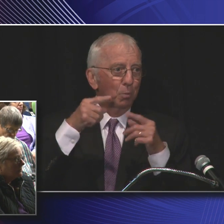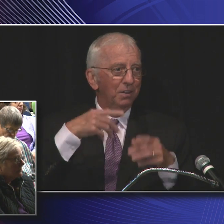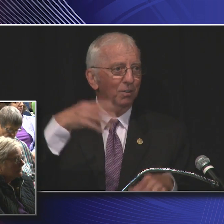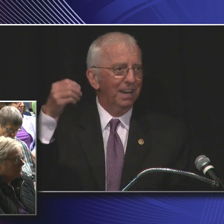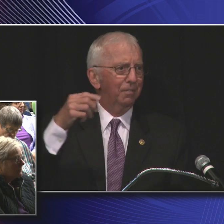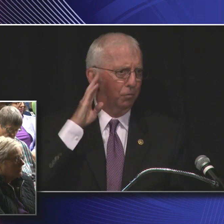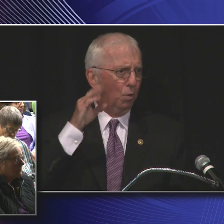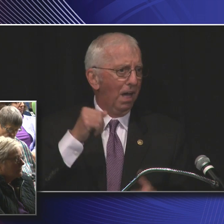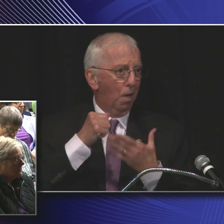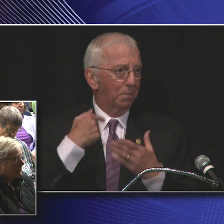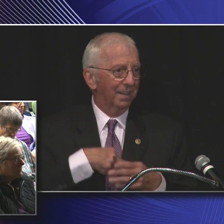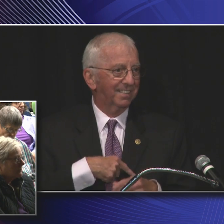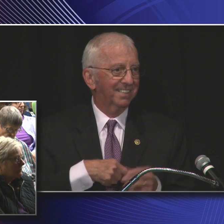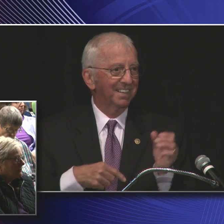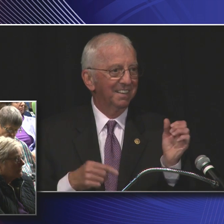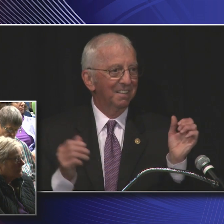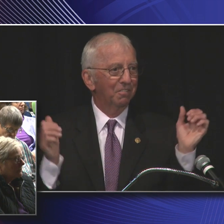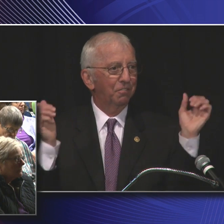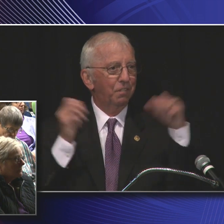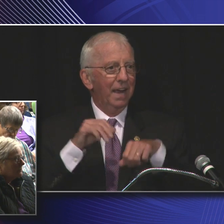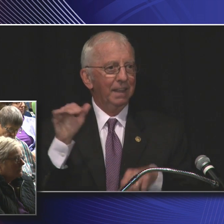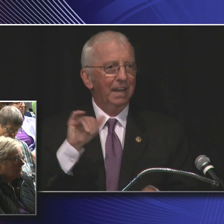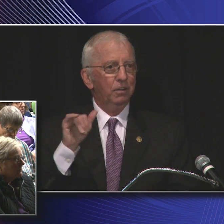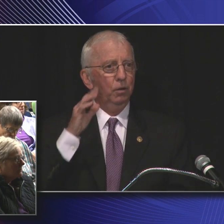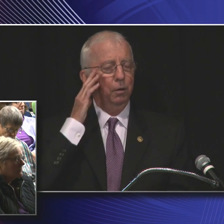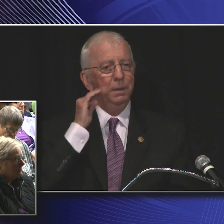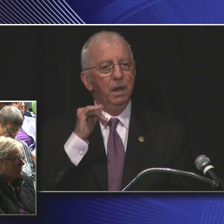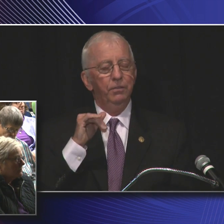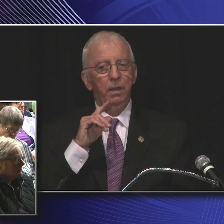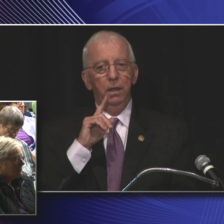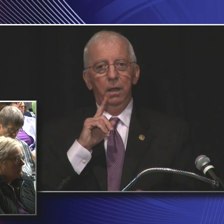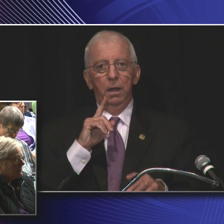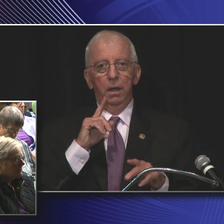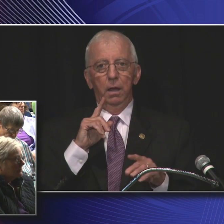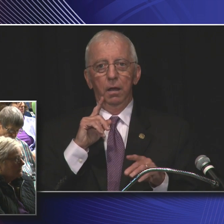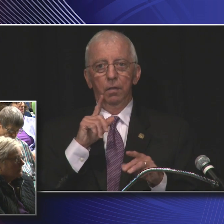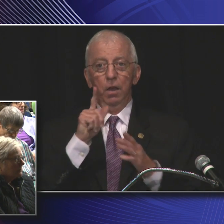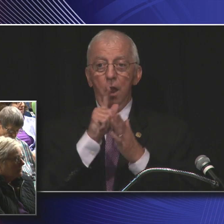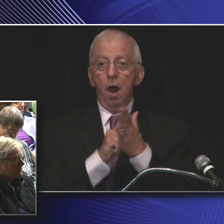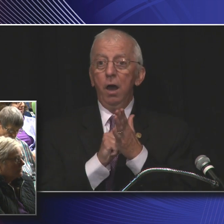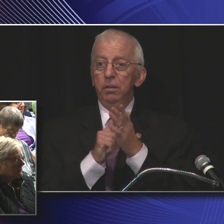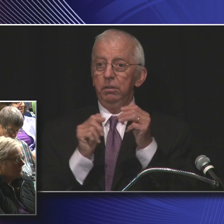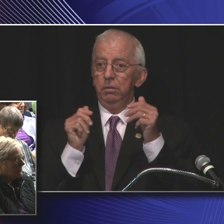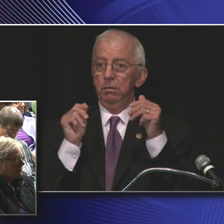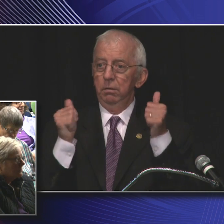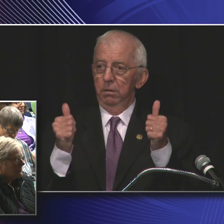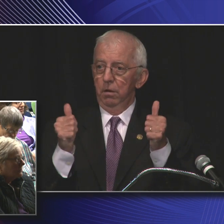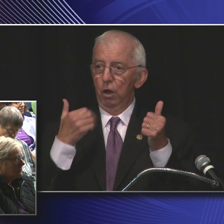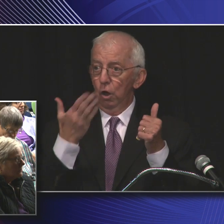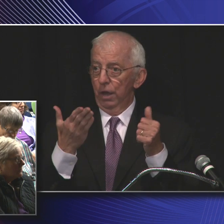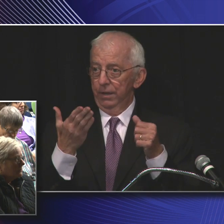when you leave you'll help us fight that too, because the laws are good.